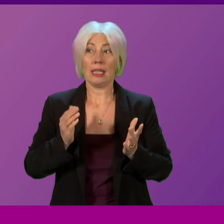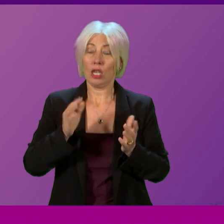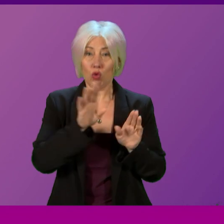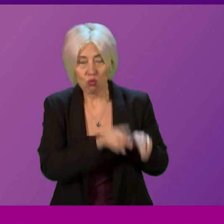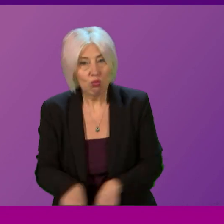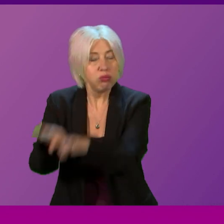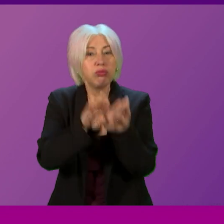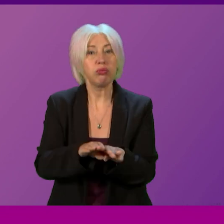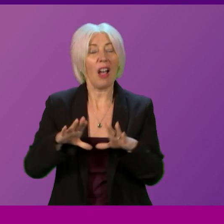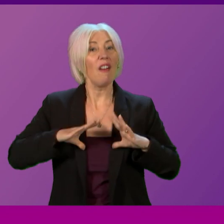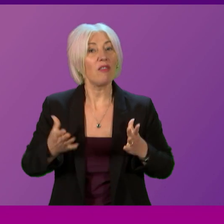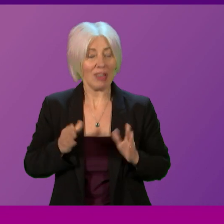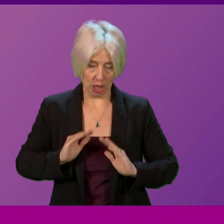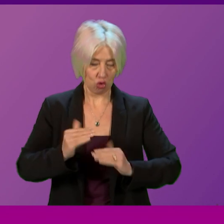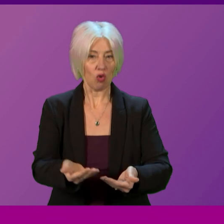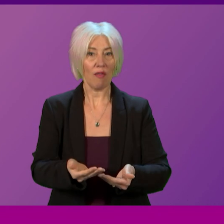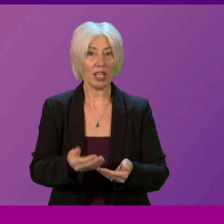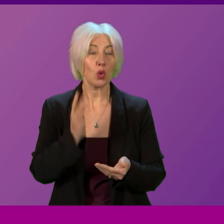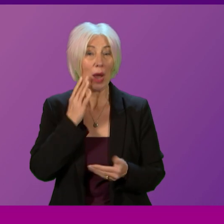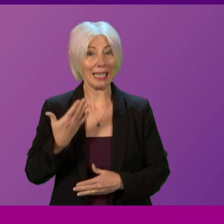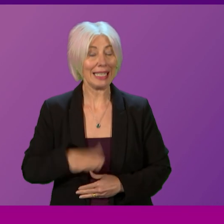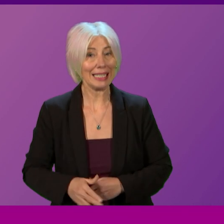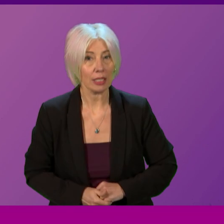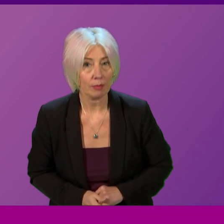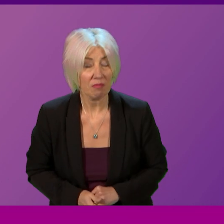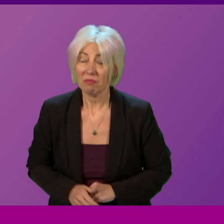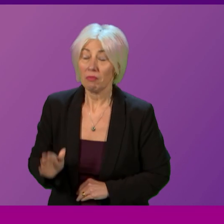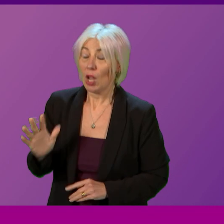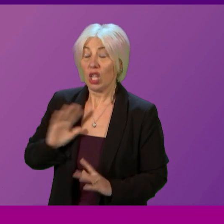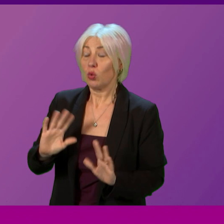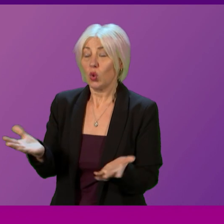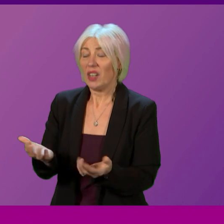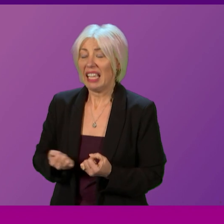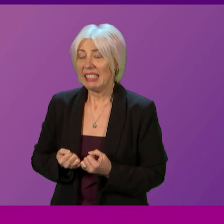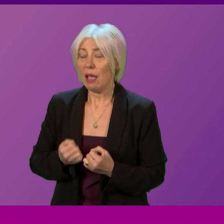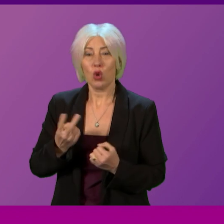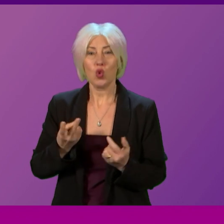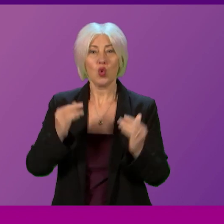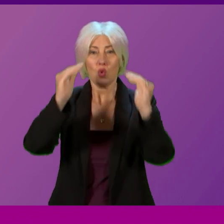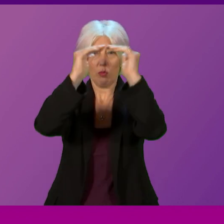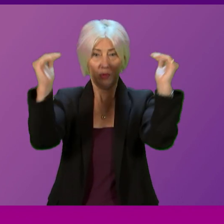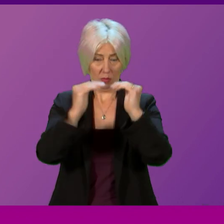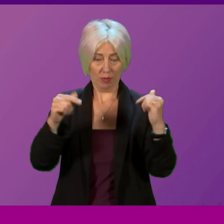No, I do not accept that, and I do not accept that we have a two-tier health system in Scotland.